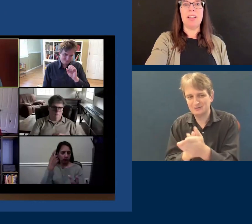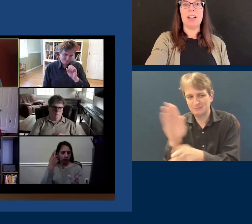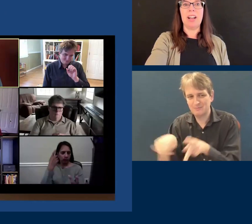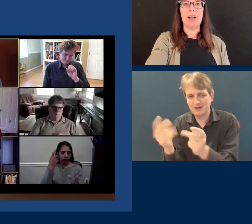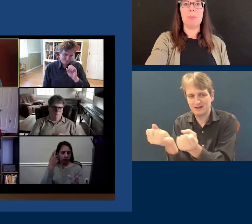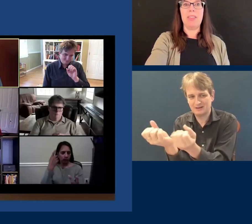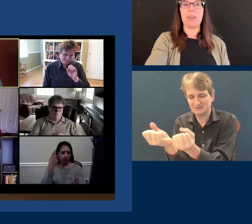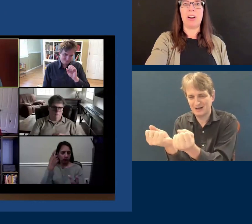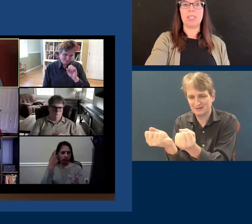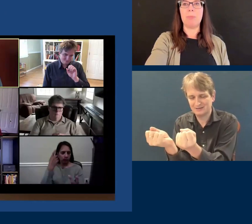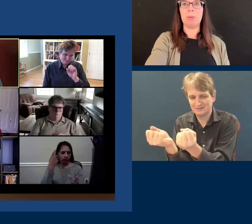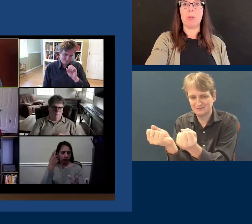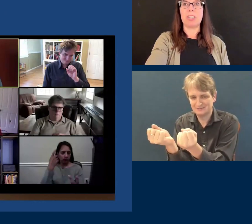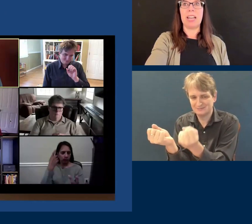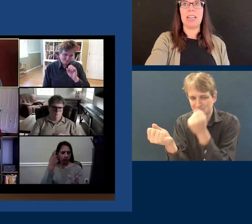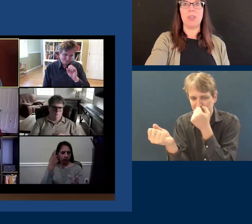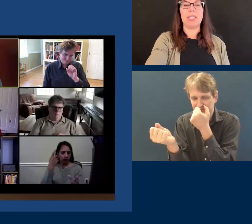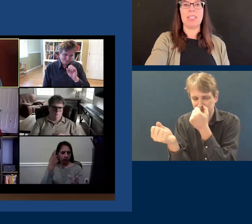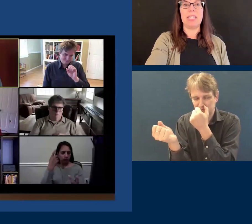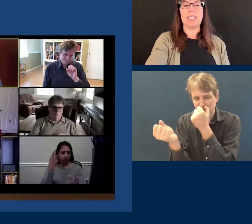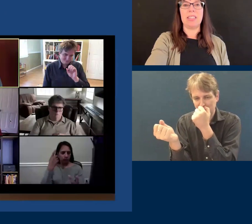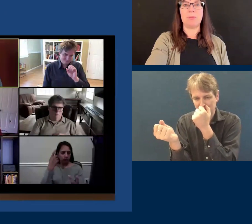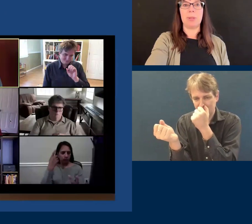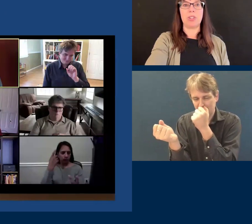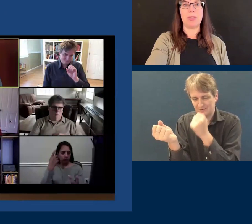and there are some people who are signing, you can see in this picture.